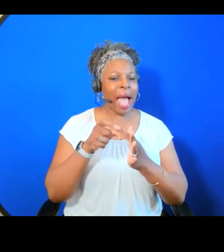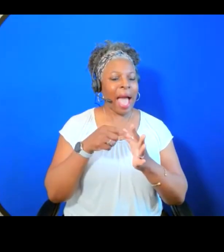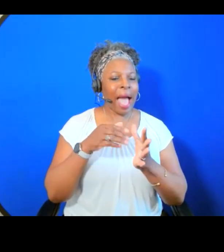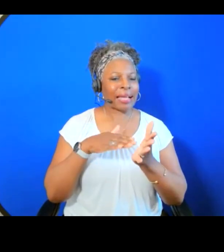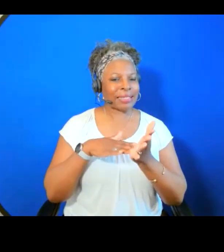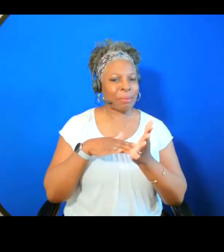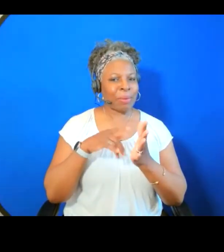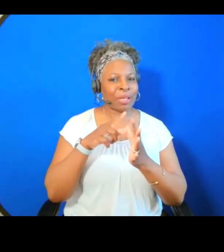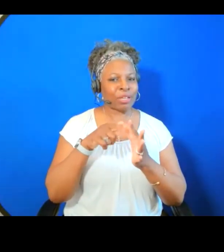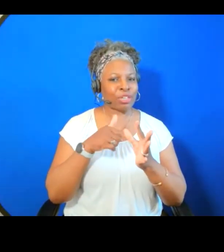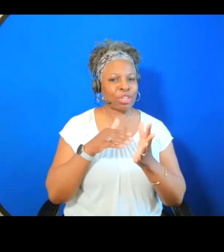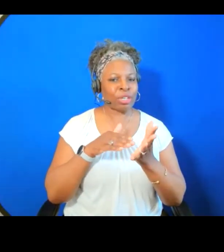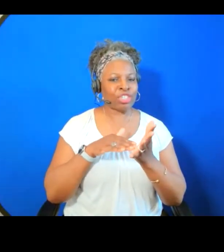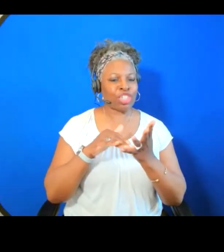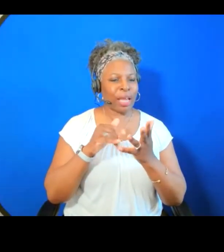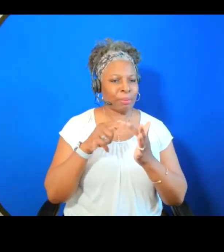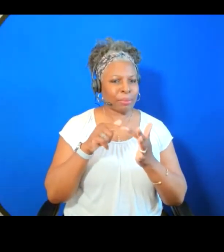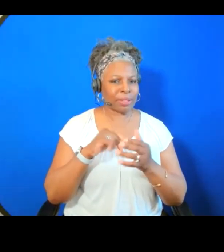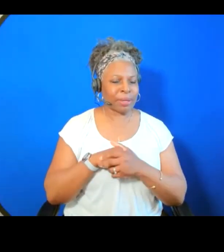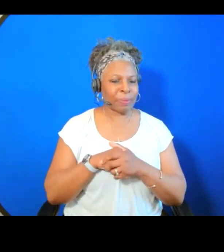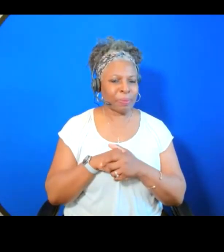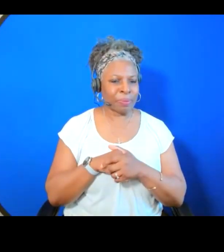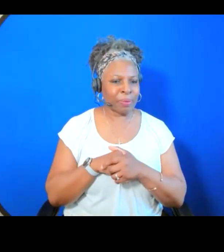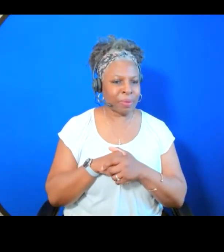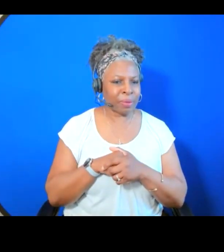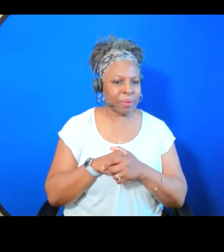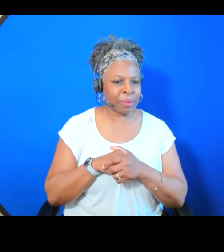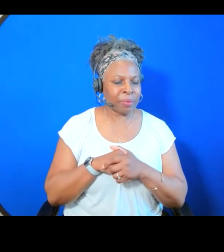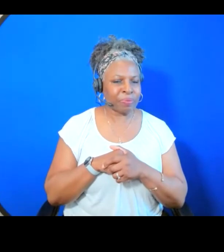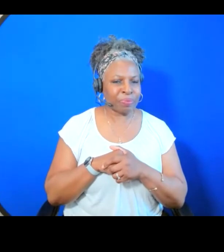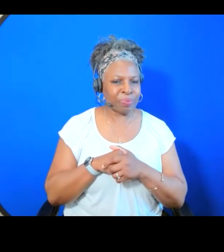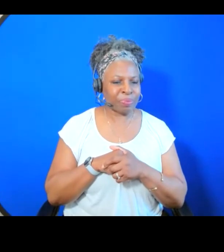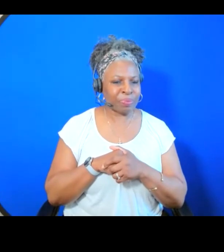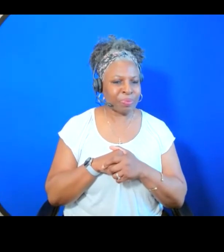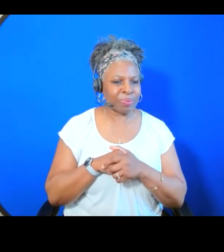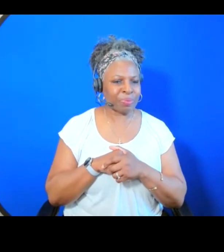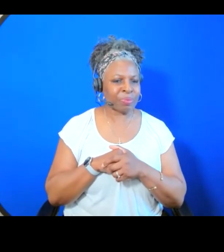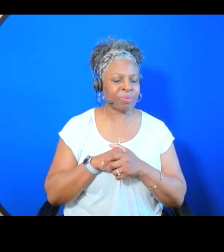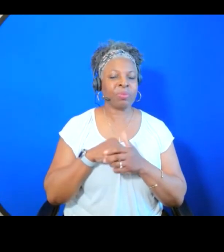So, um, first of all, I'm going to read Adam’s bio.